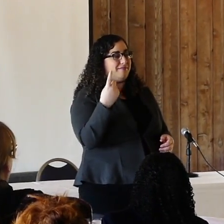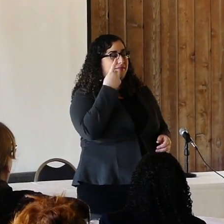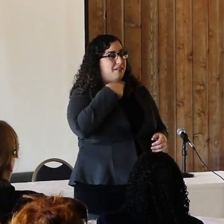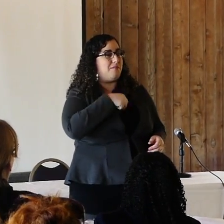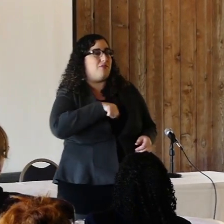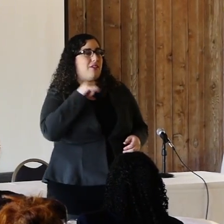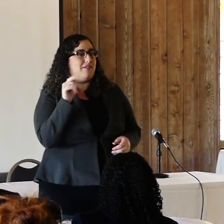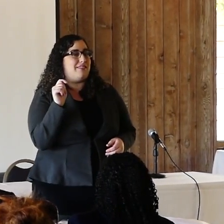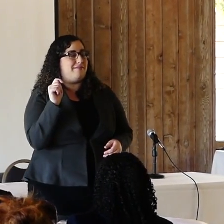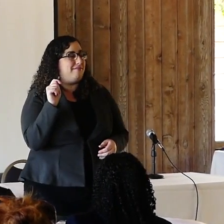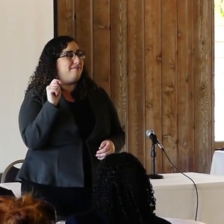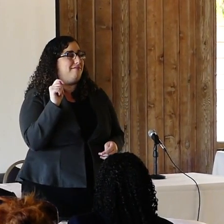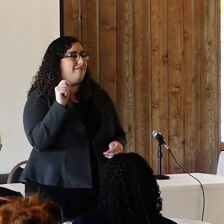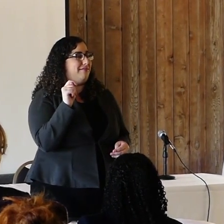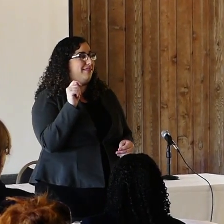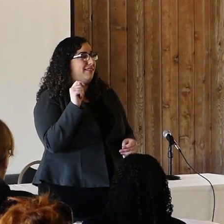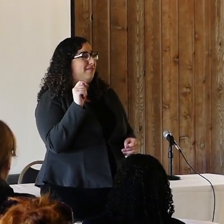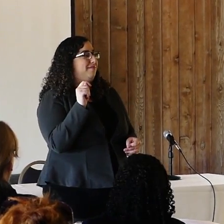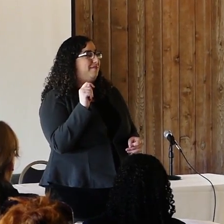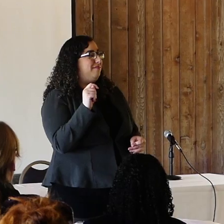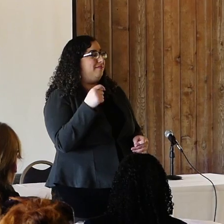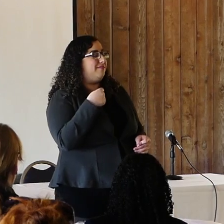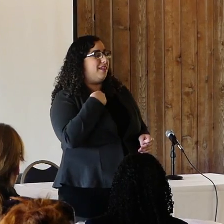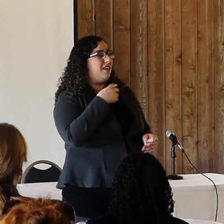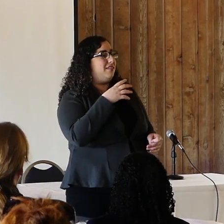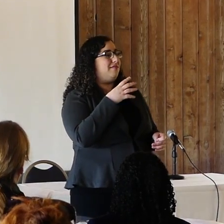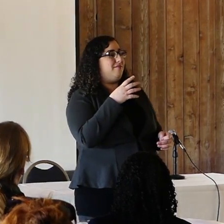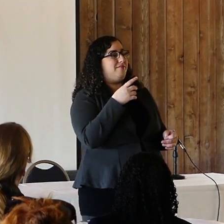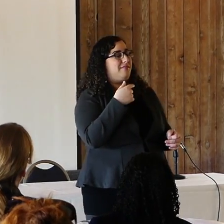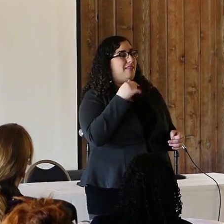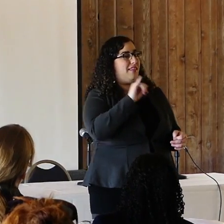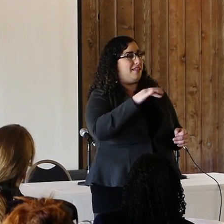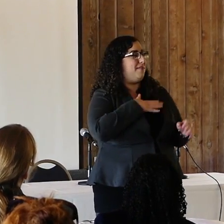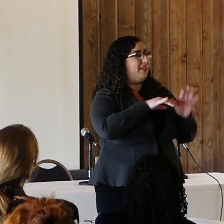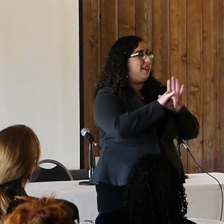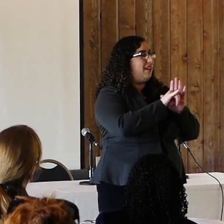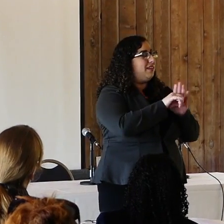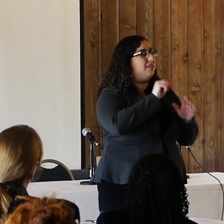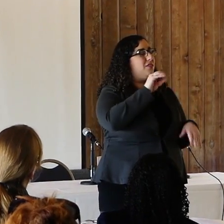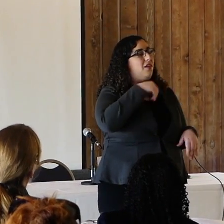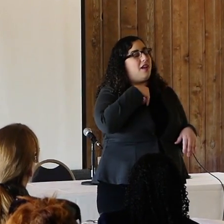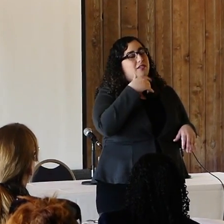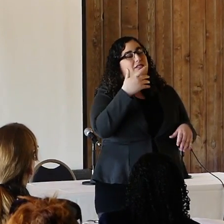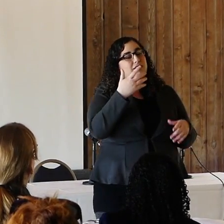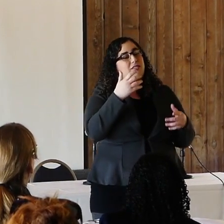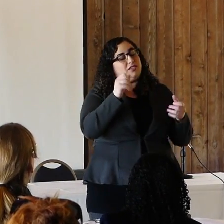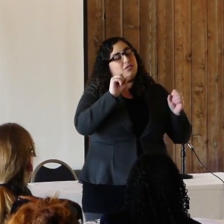I personally prefer you to recognize me as deaf first because I am proud to be a deaf person.